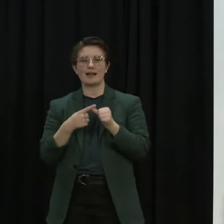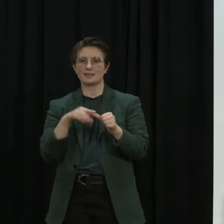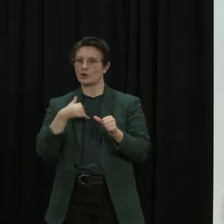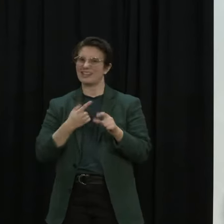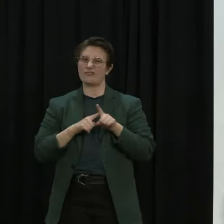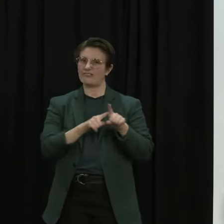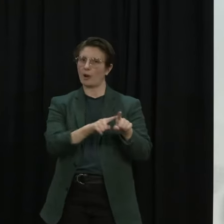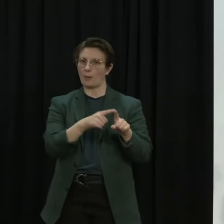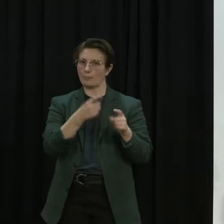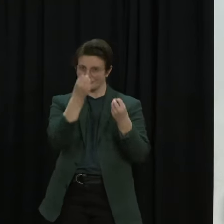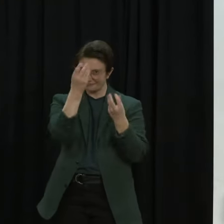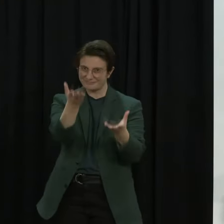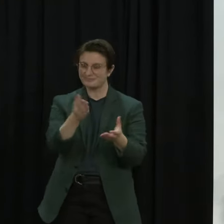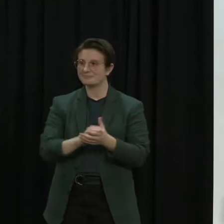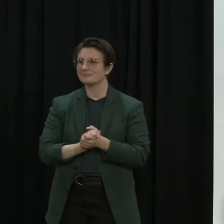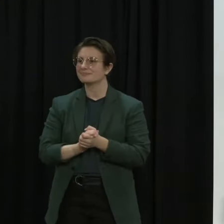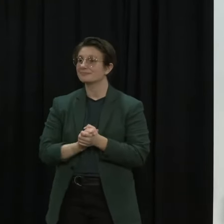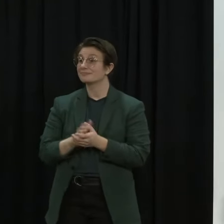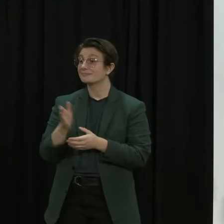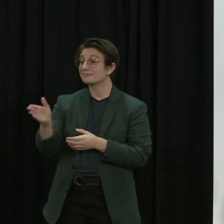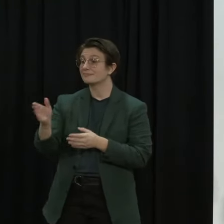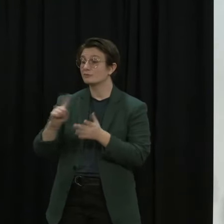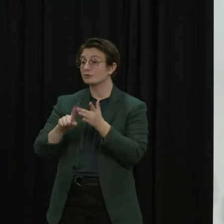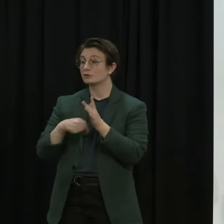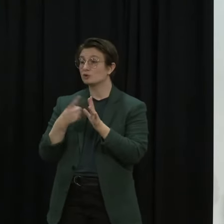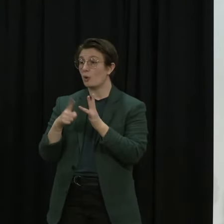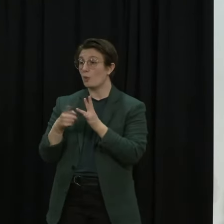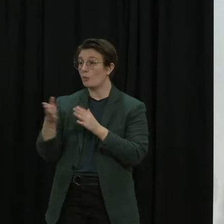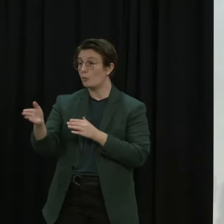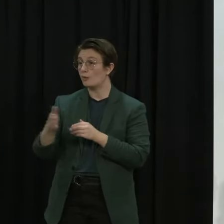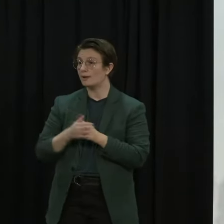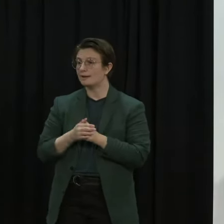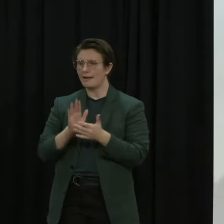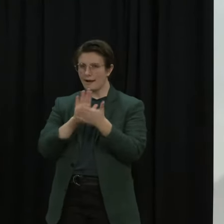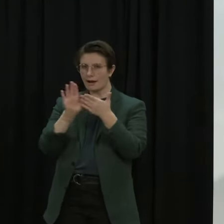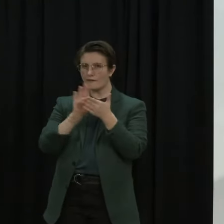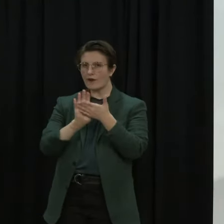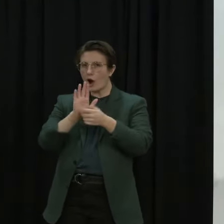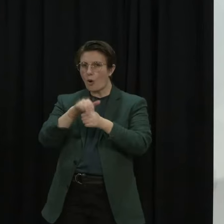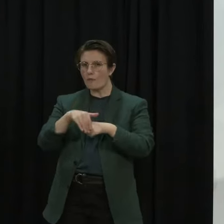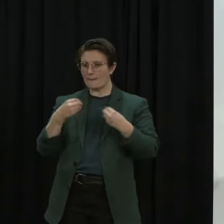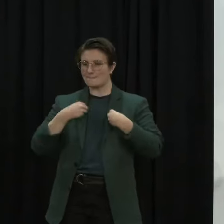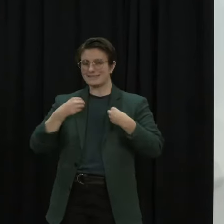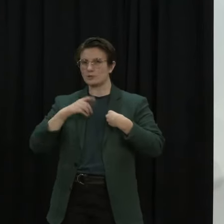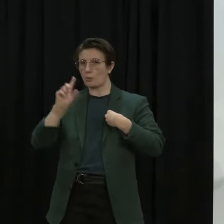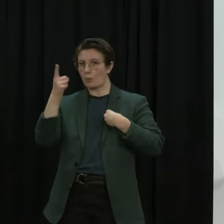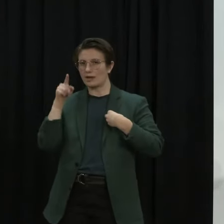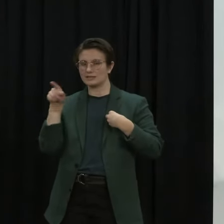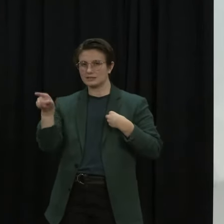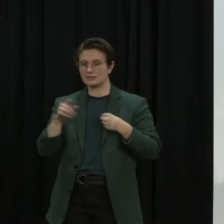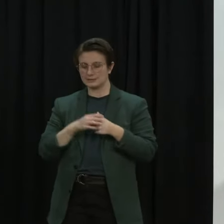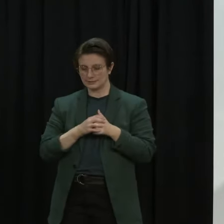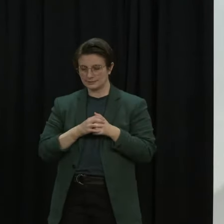I did not make those decisions, I do not know the details. Happy to follow it up and come